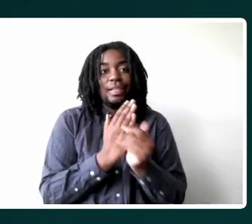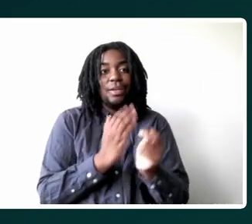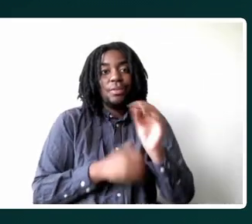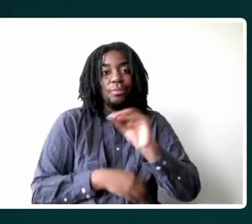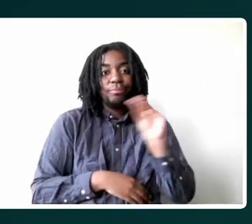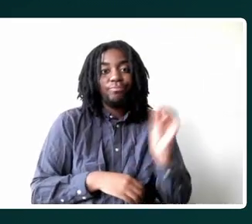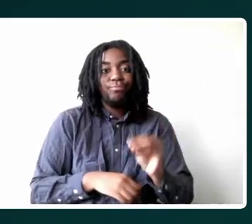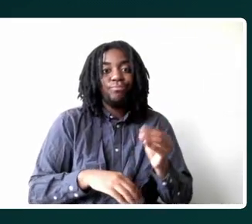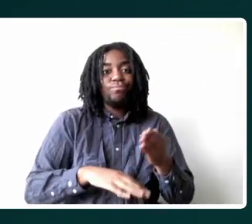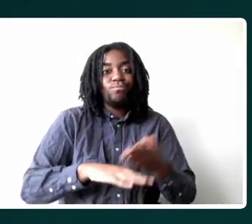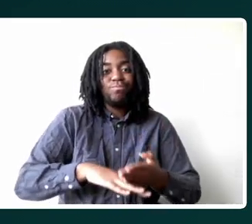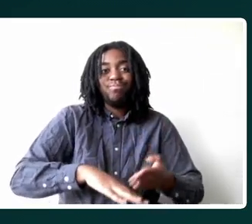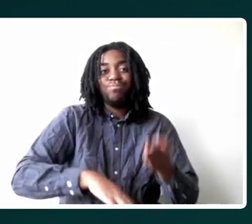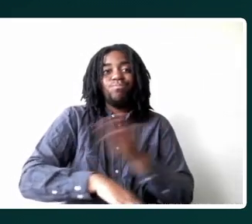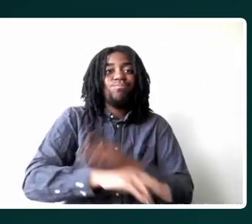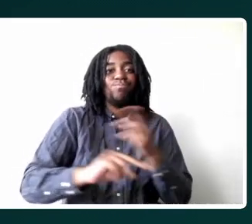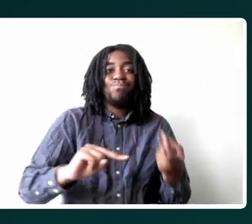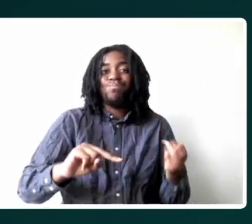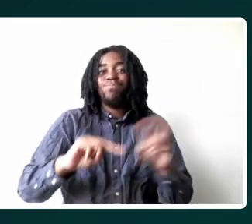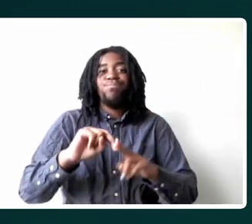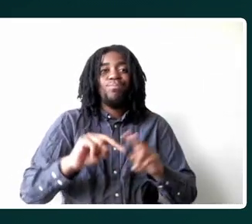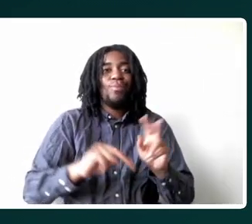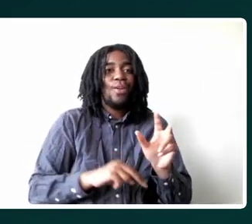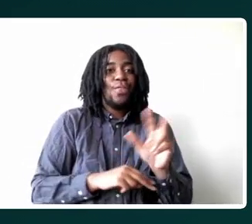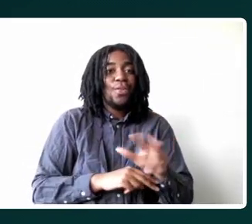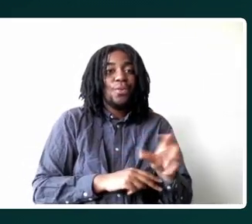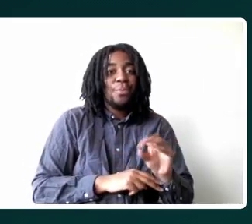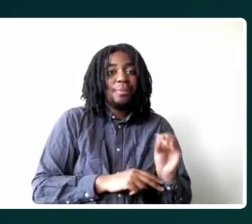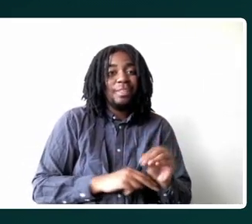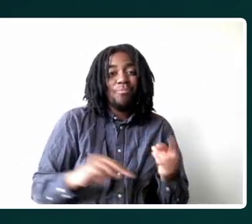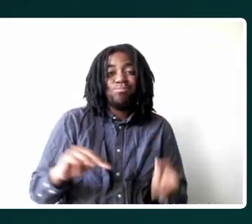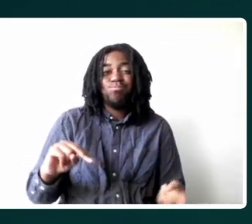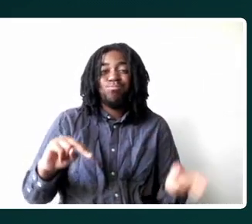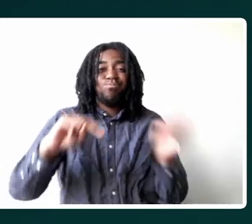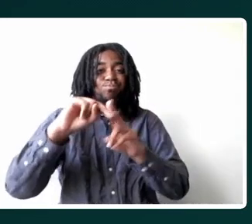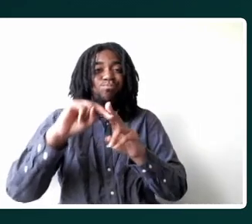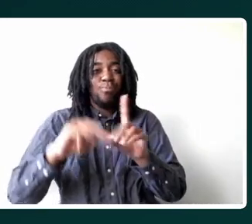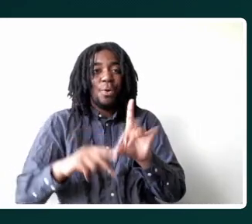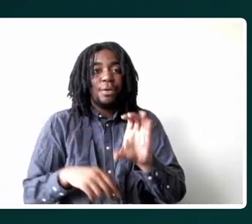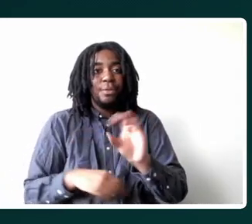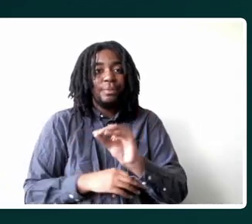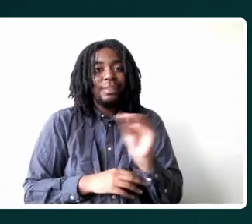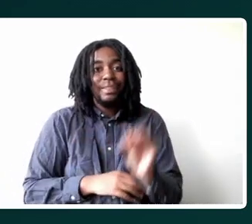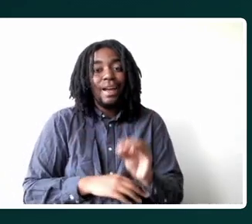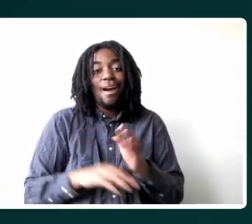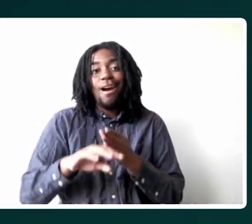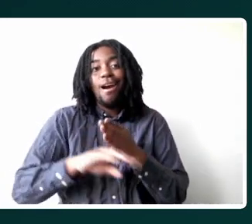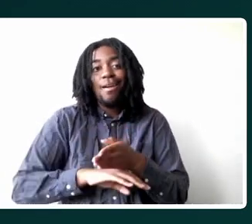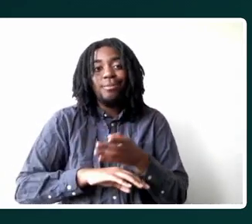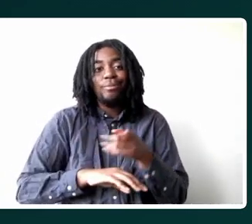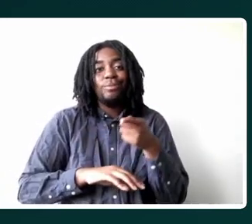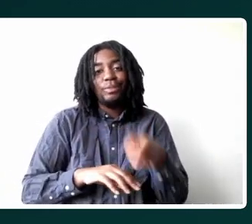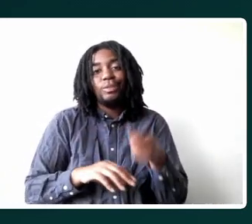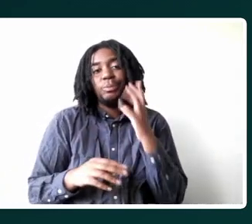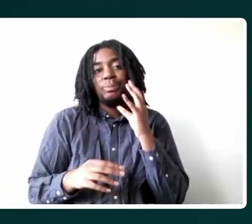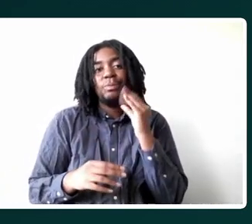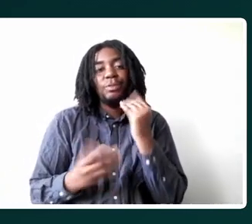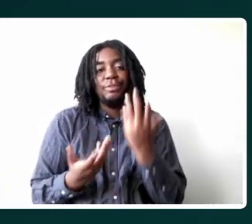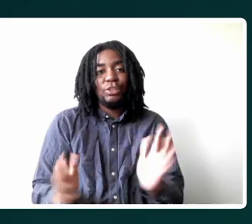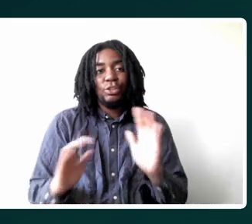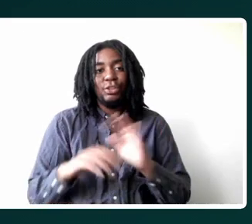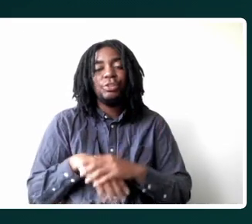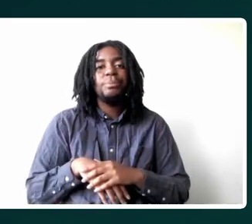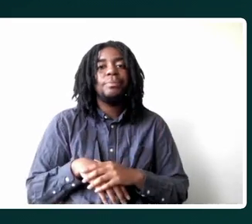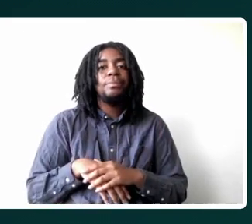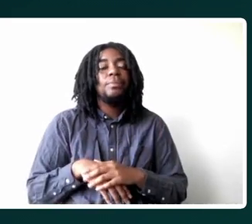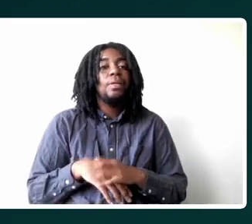33 percent to 100 percent after the experience. When we spoke to participants about their talents,